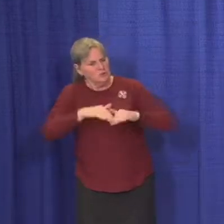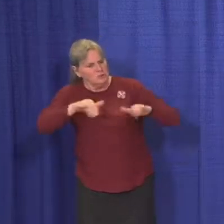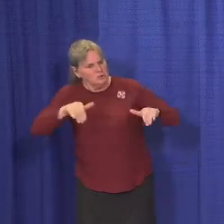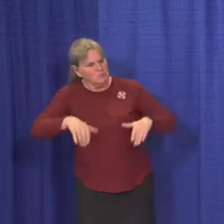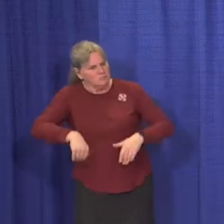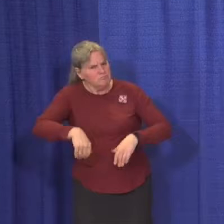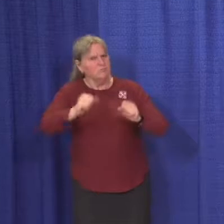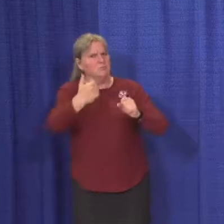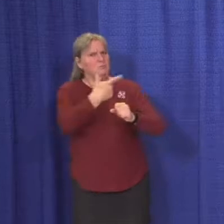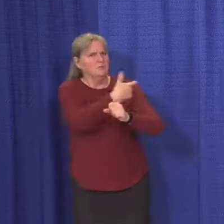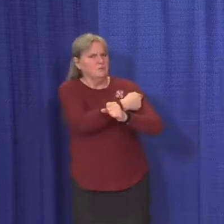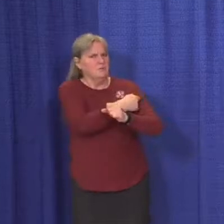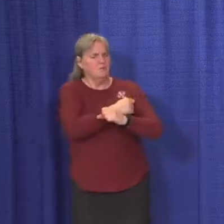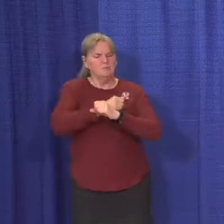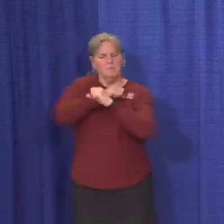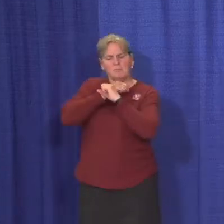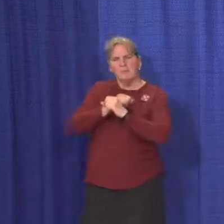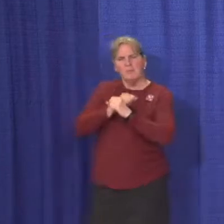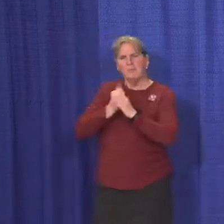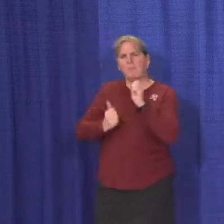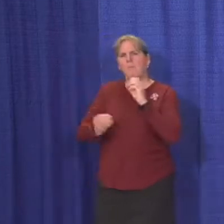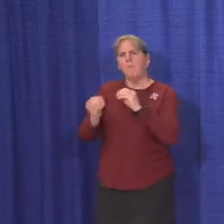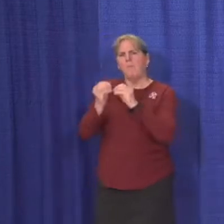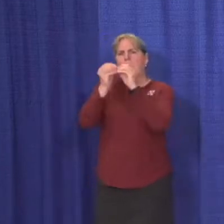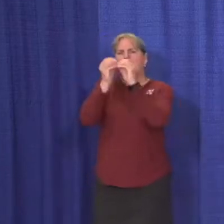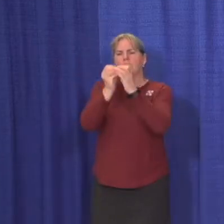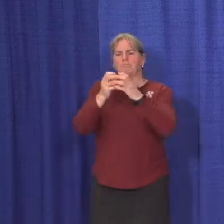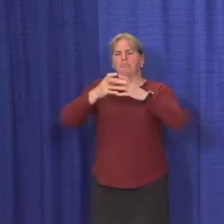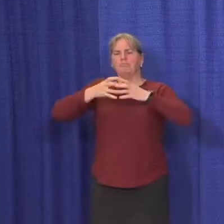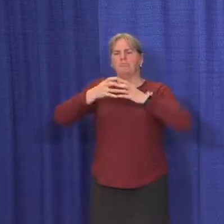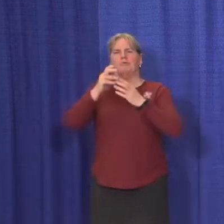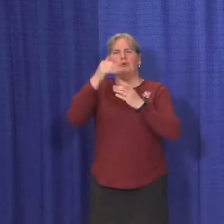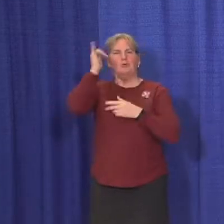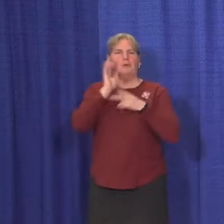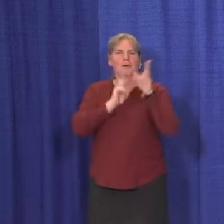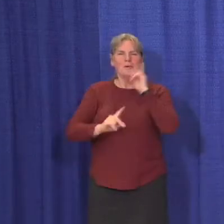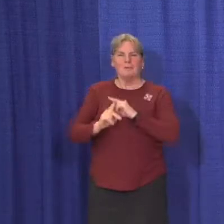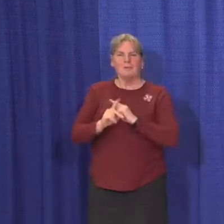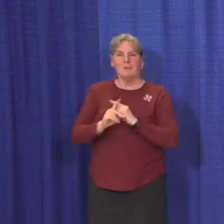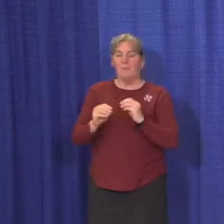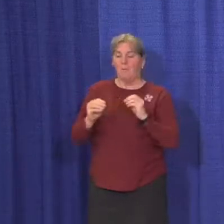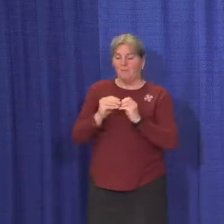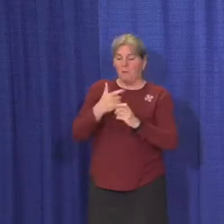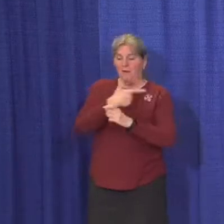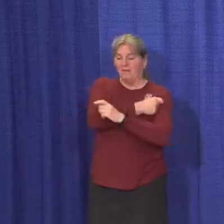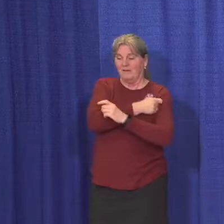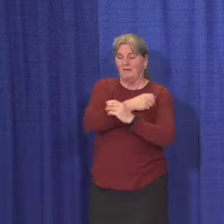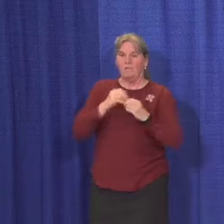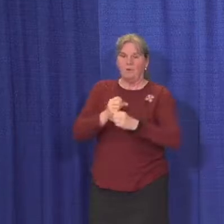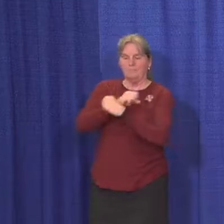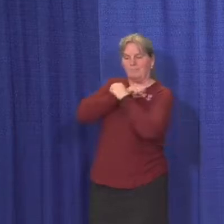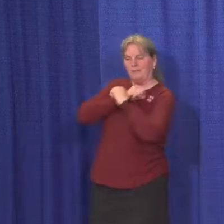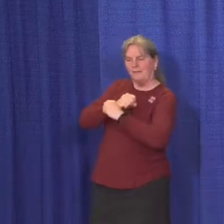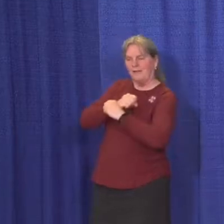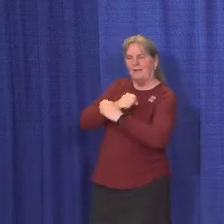advantage of this opportunity to protect more Yukon citizens. Every vaccine has another layer